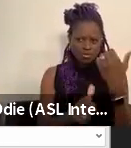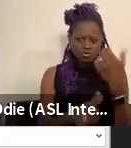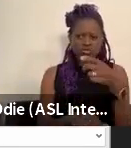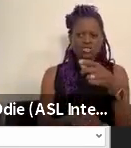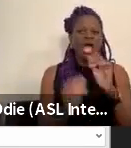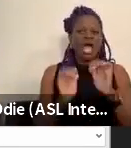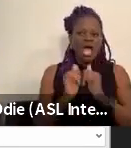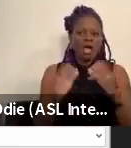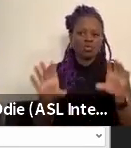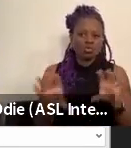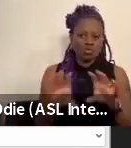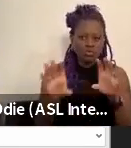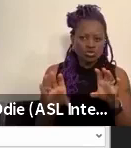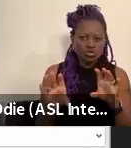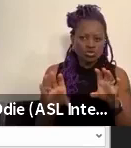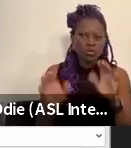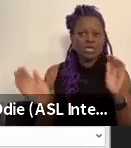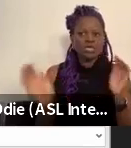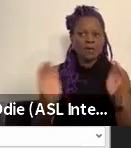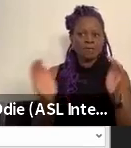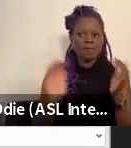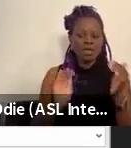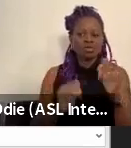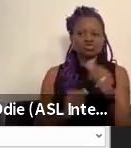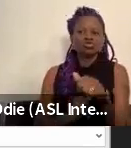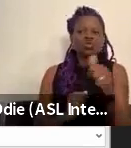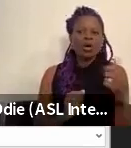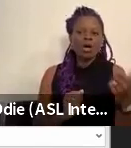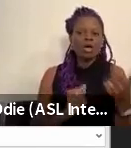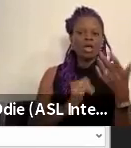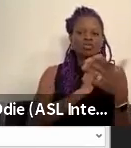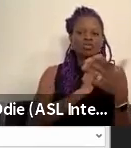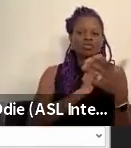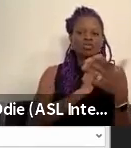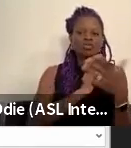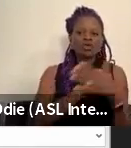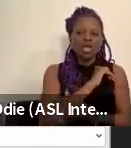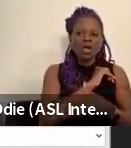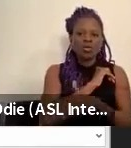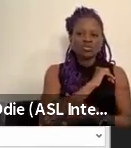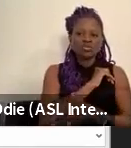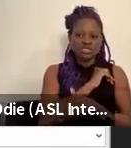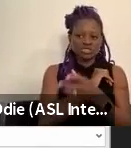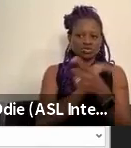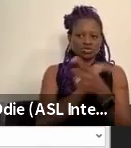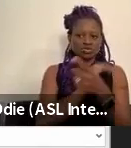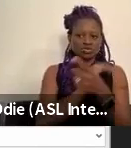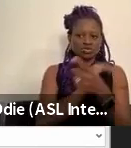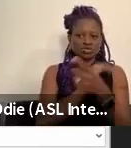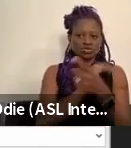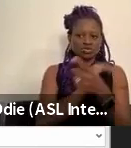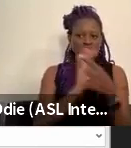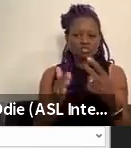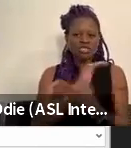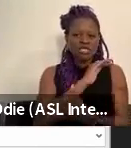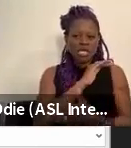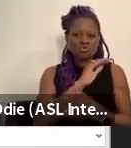compared to other counties, similar sized solar midsize counties in the state. And you can see that